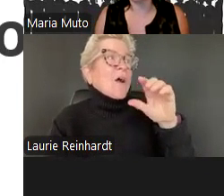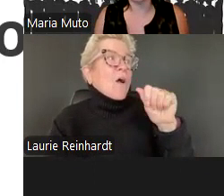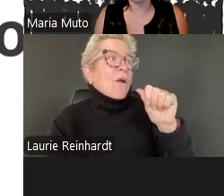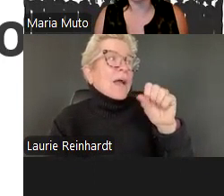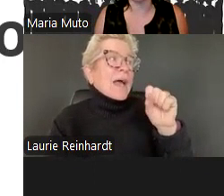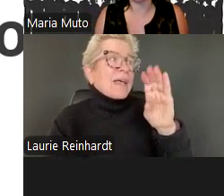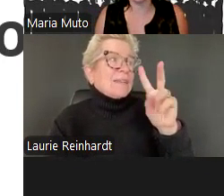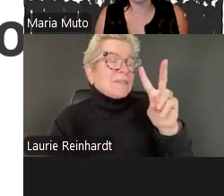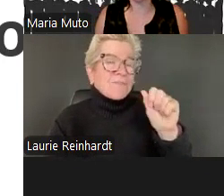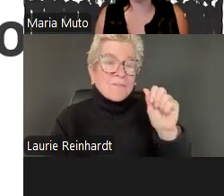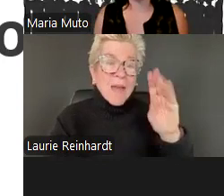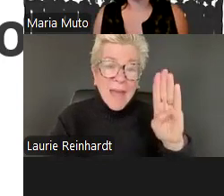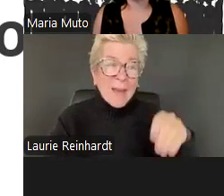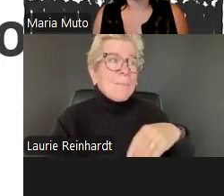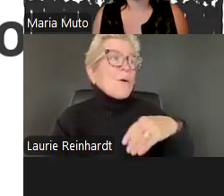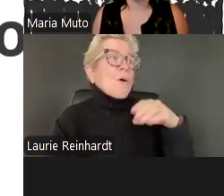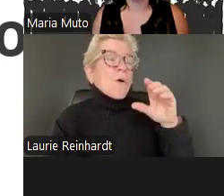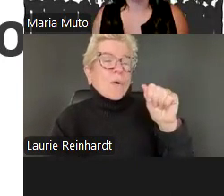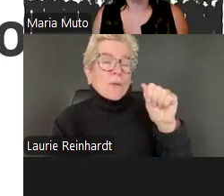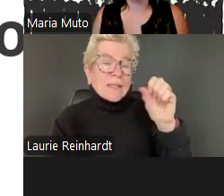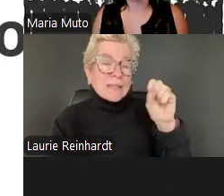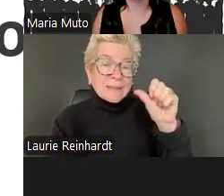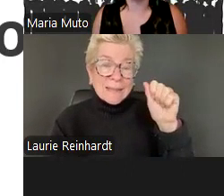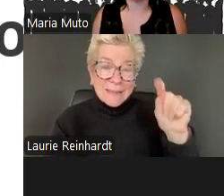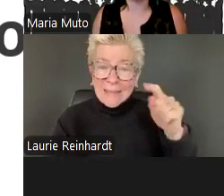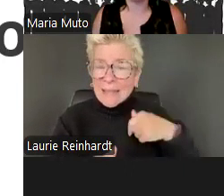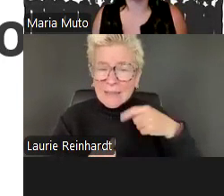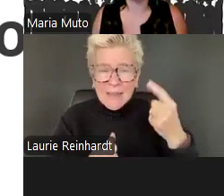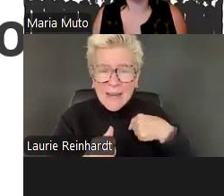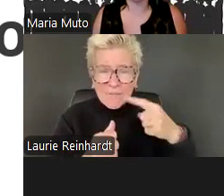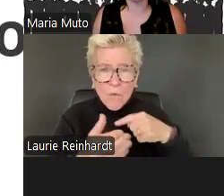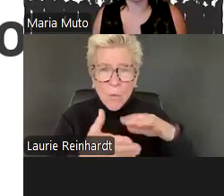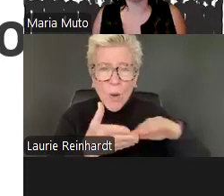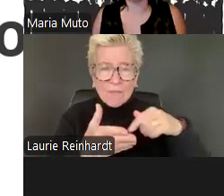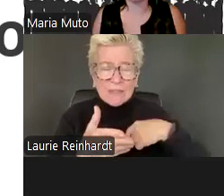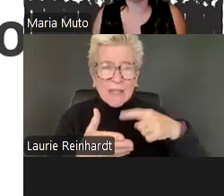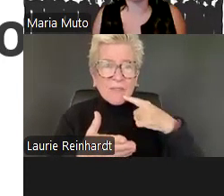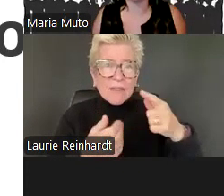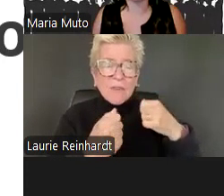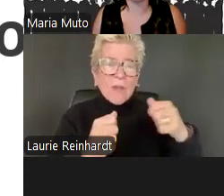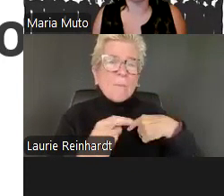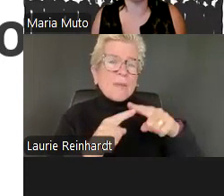to say that they tried to demonstrate that they have postsecondary preparedness in